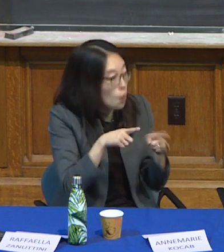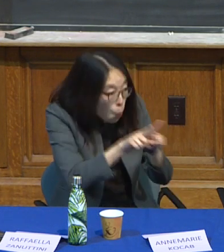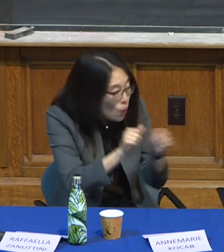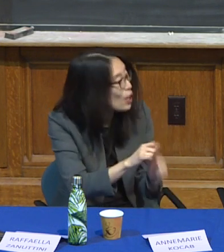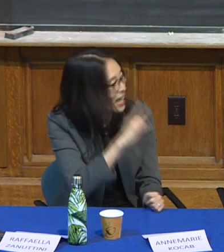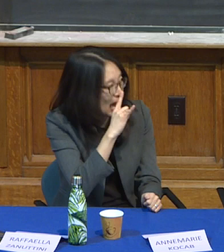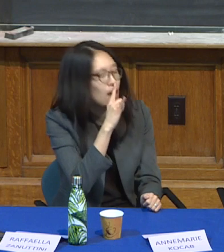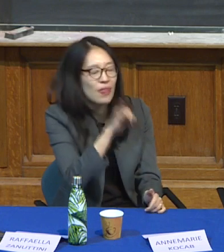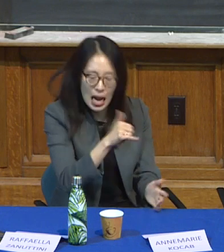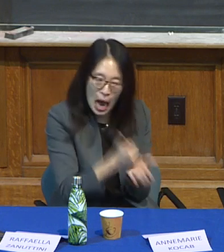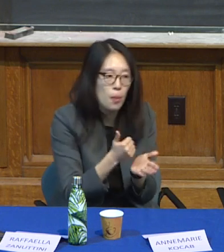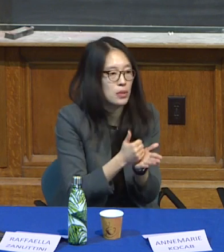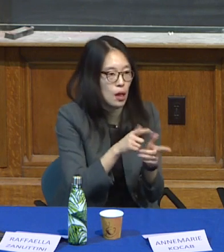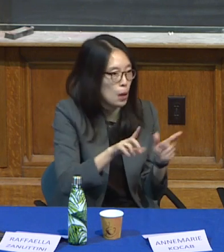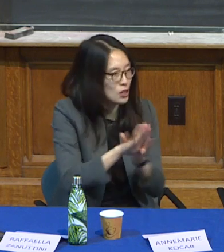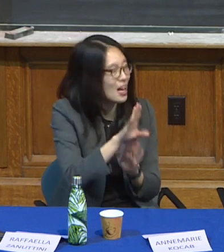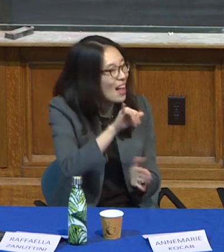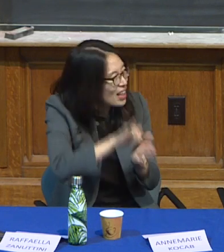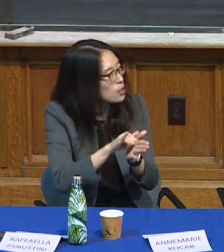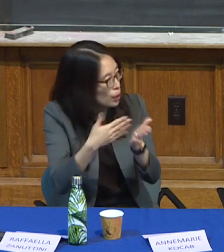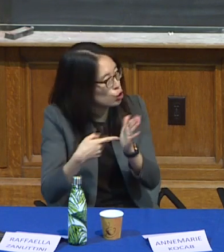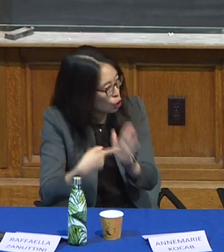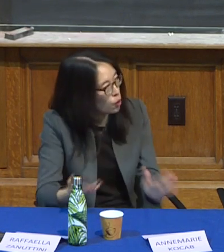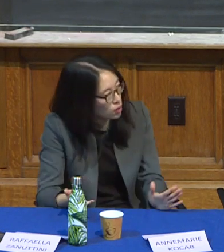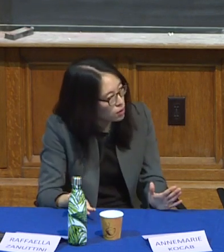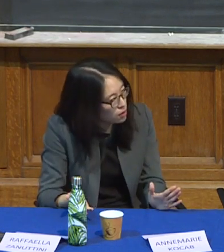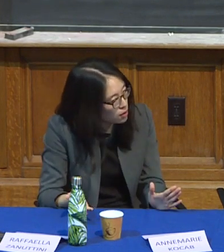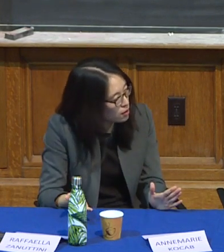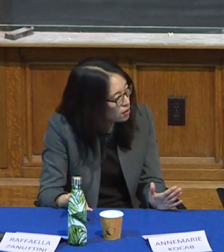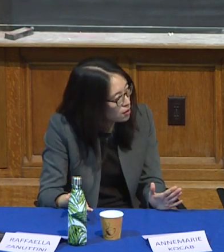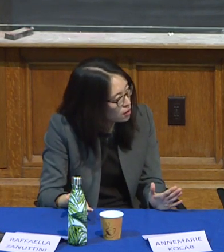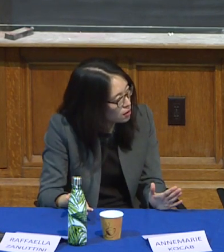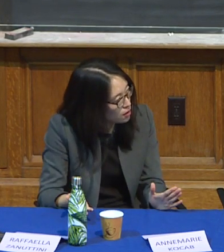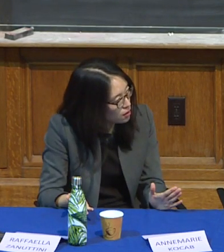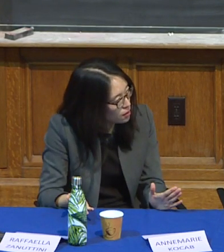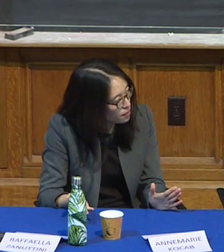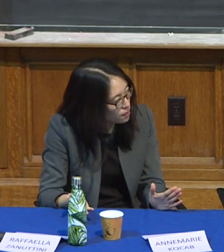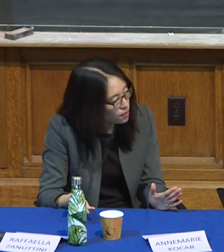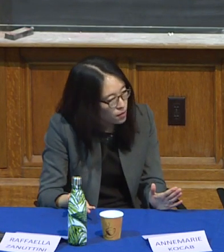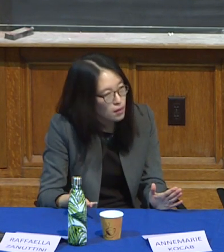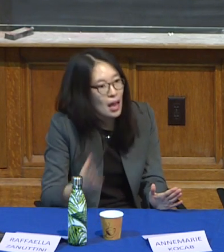Learning sign with your kid helps their language development, that's been shown.